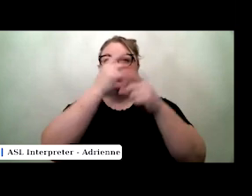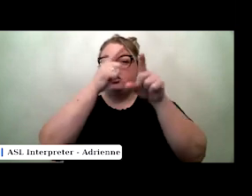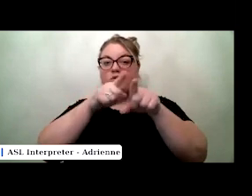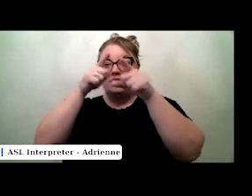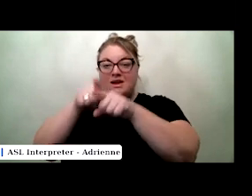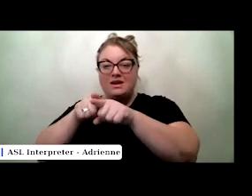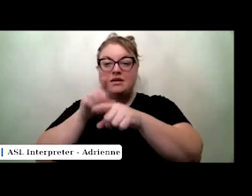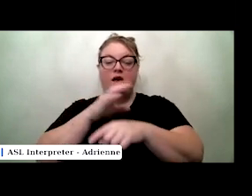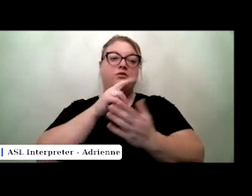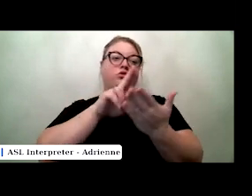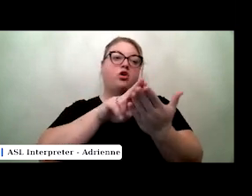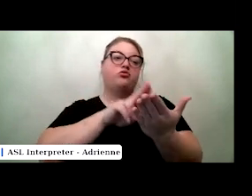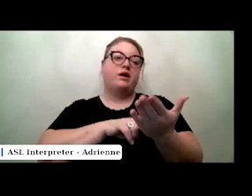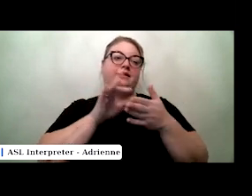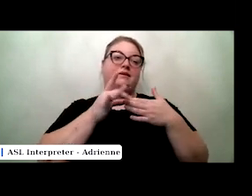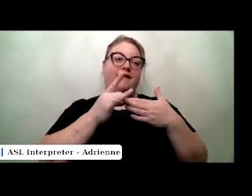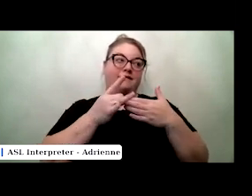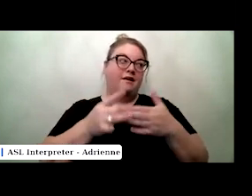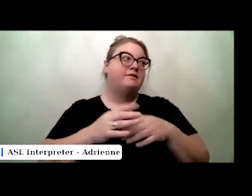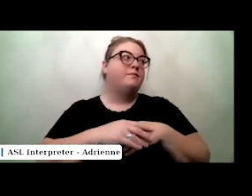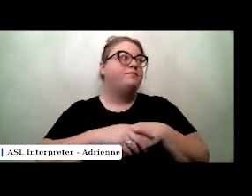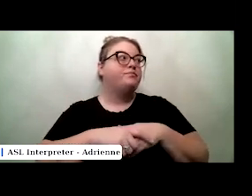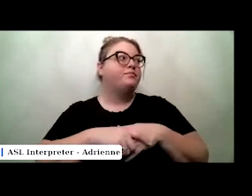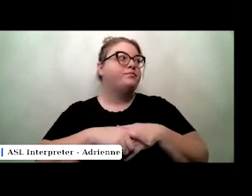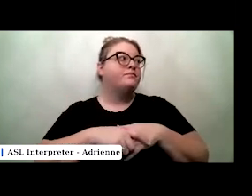And contracting guidelines.